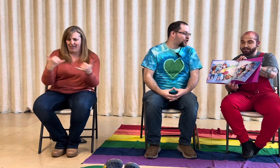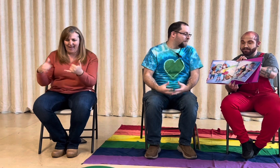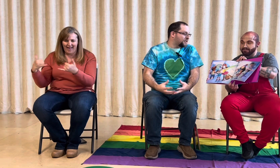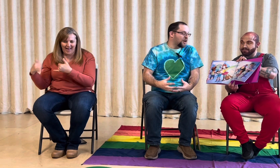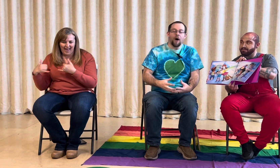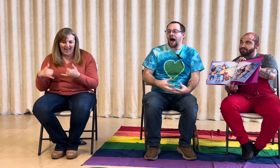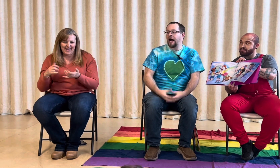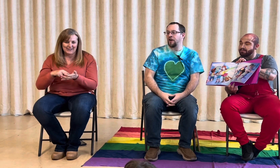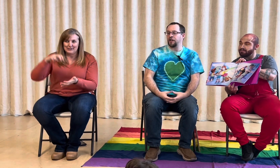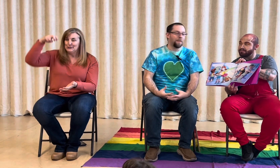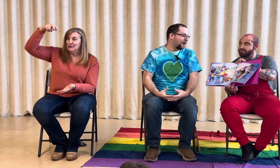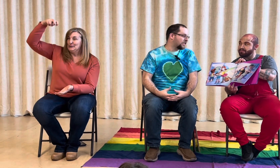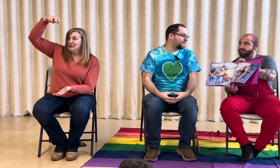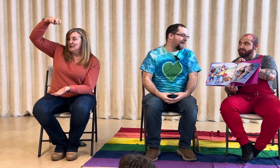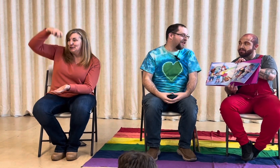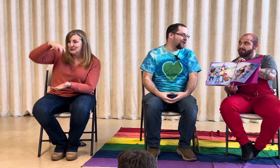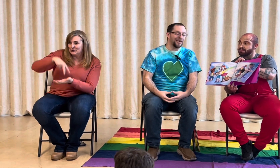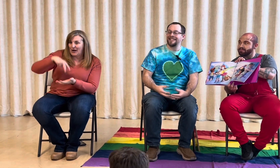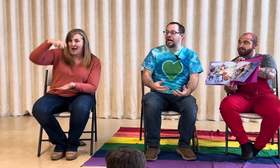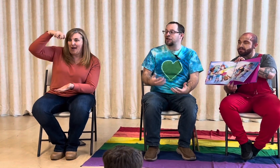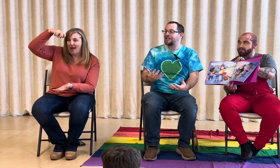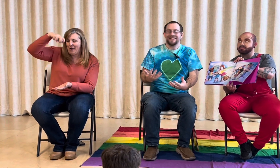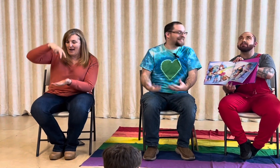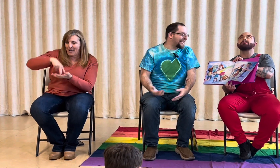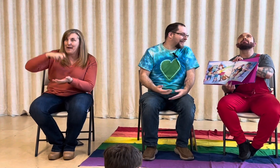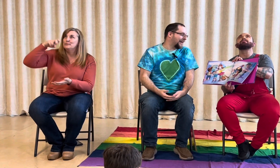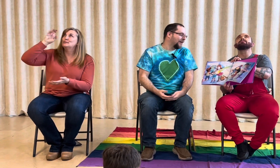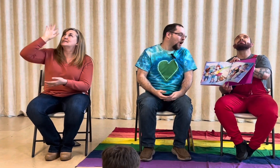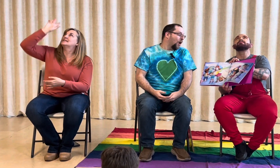jump so high on your parents' bed that you can touch the ceiling,